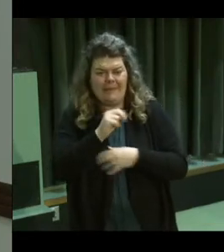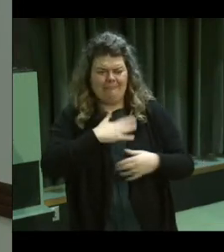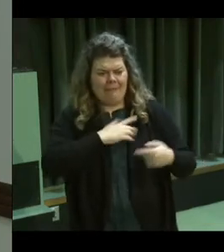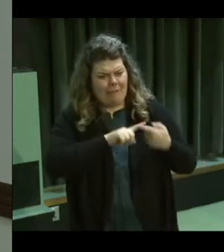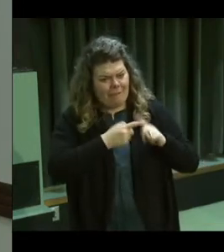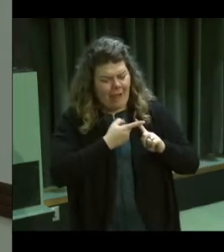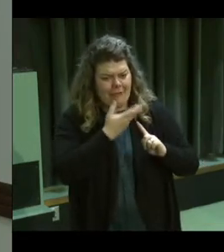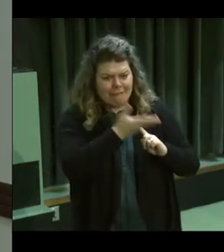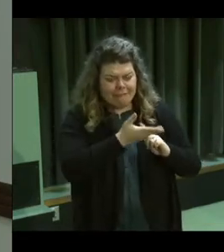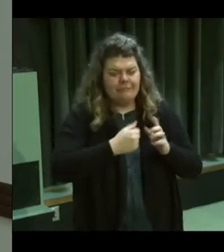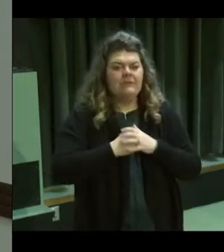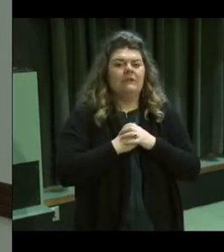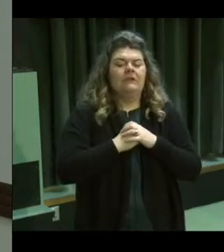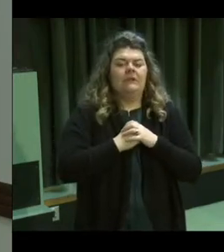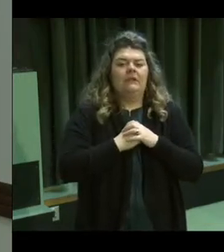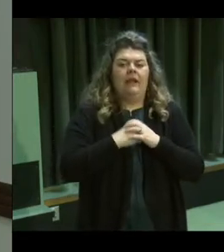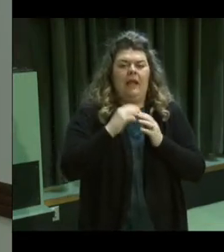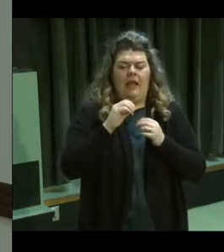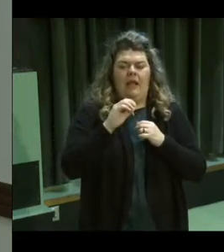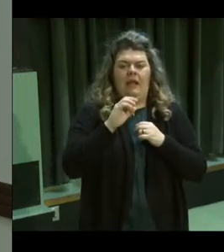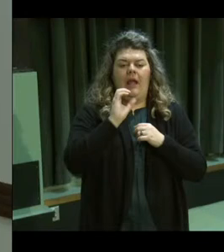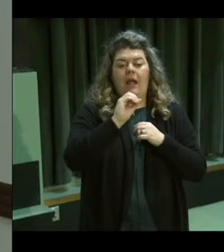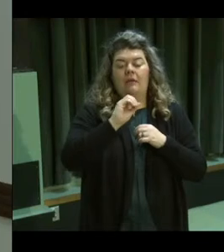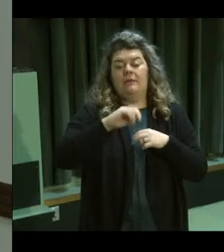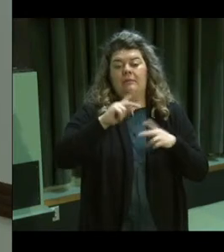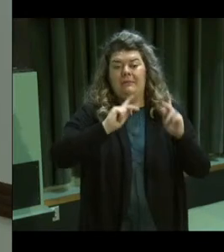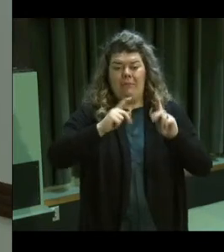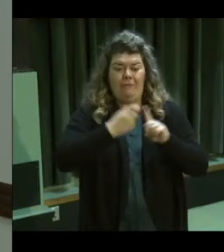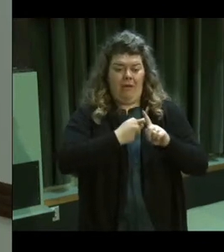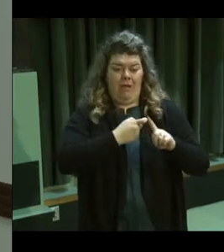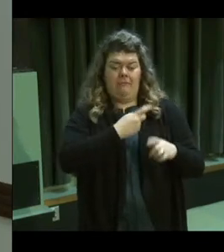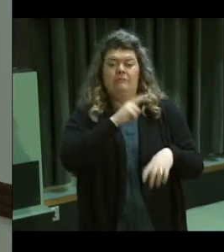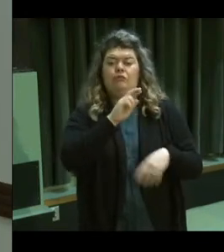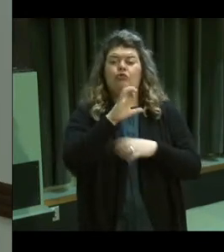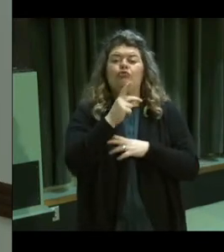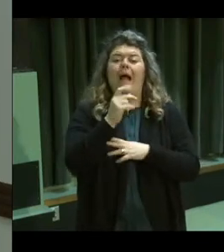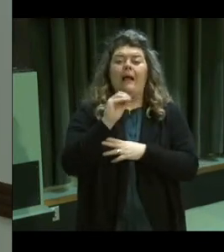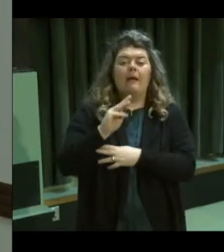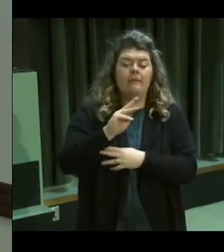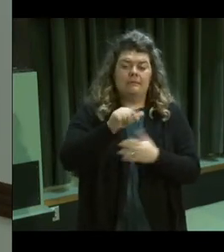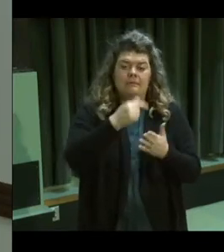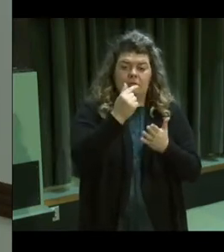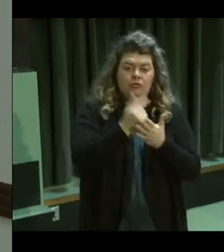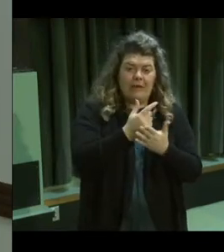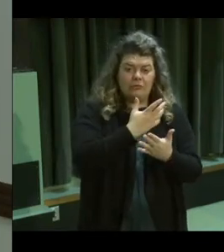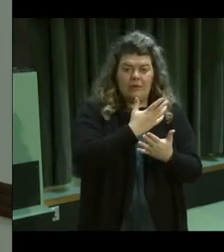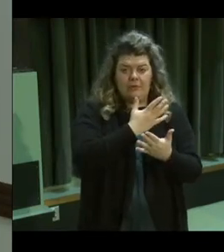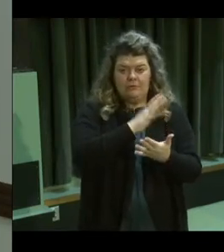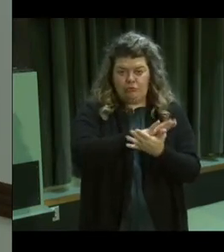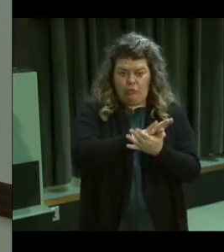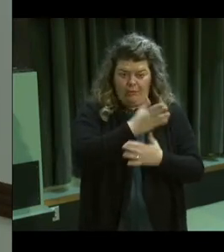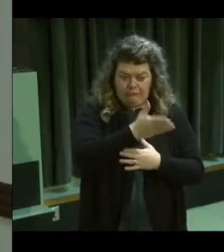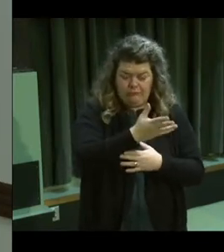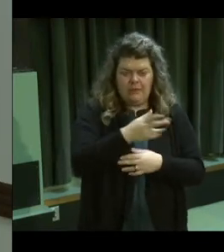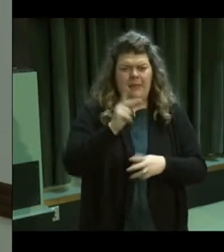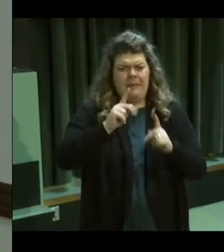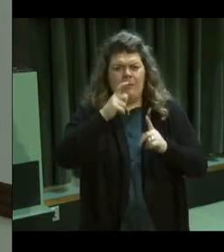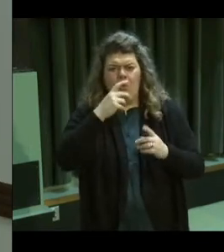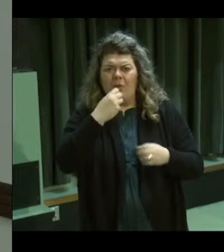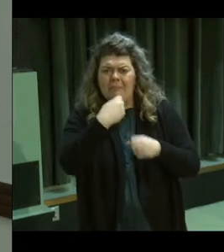assistant Dean Bramer. Members